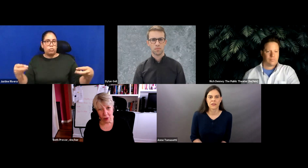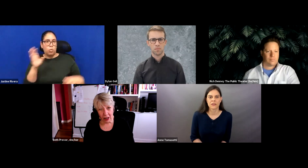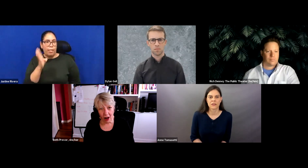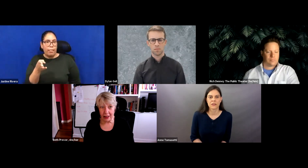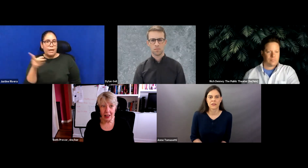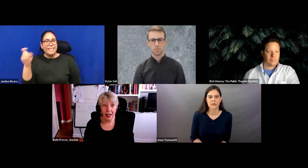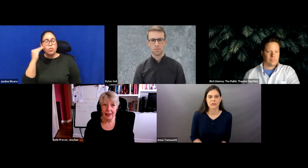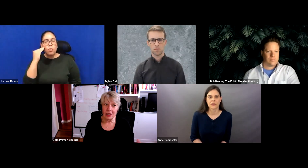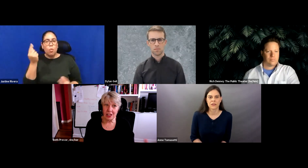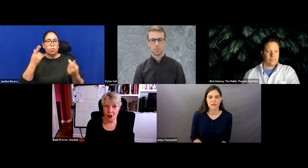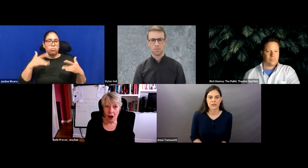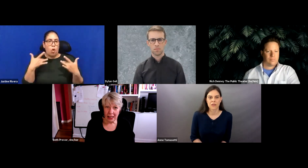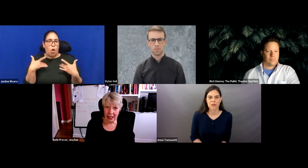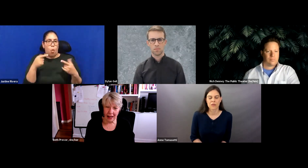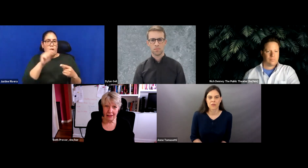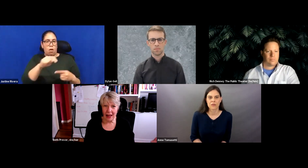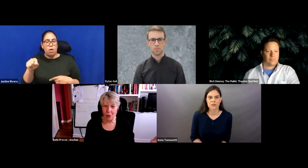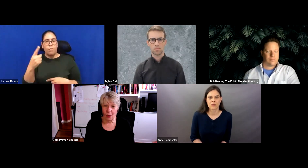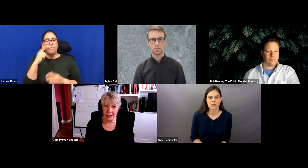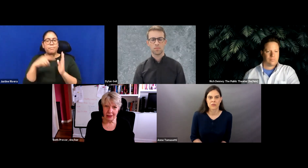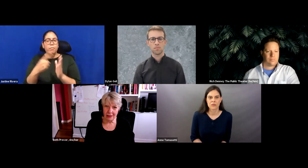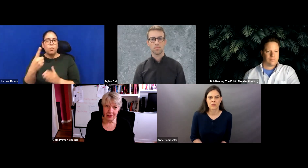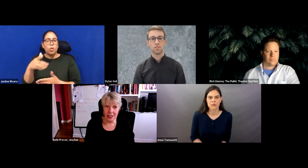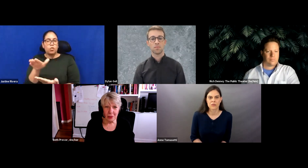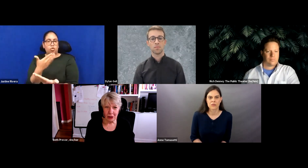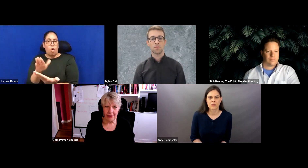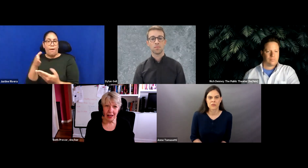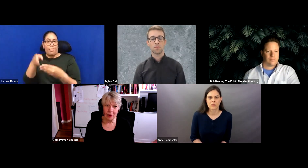going on. There was a song at the end that wasn't visible that